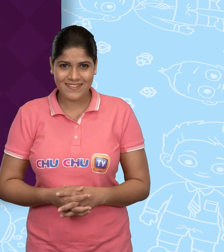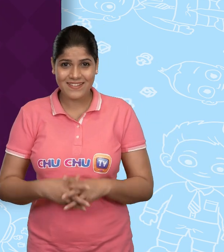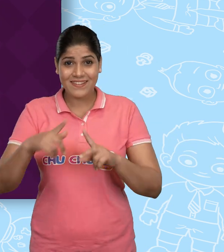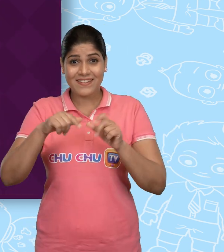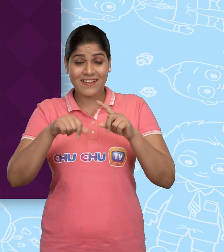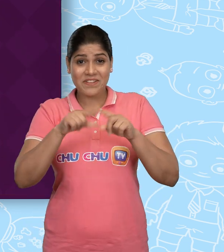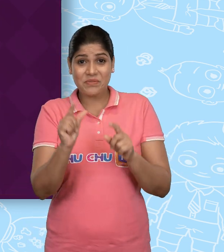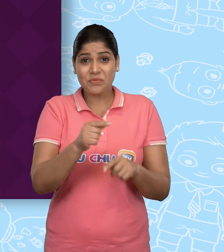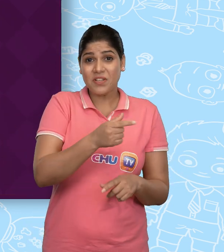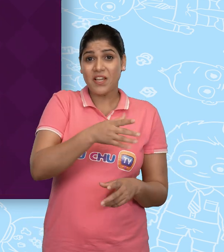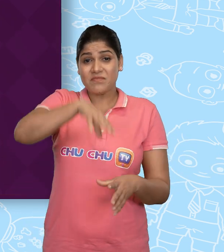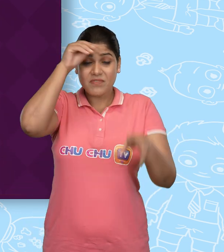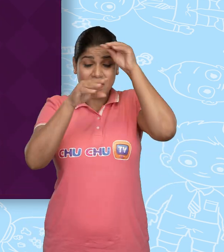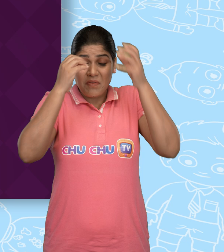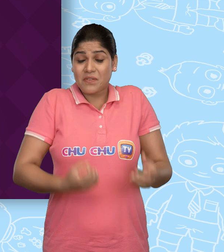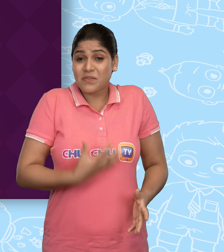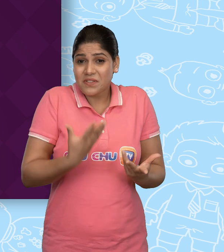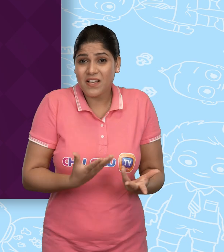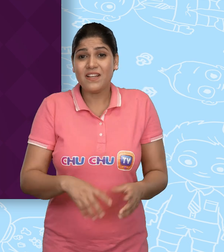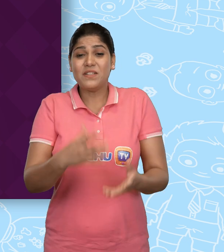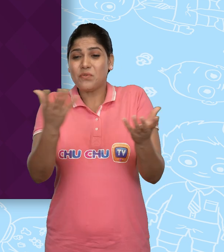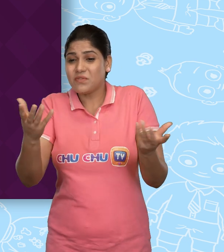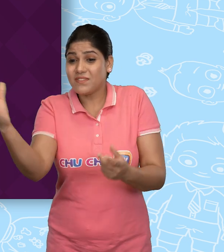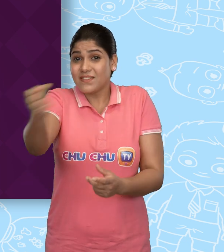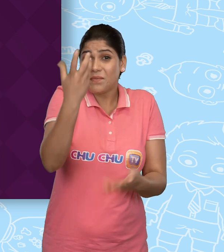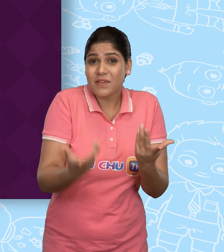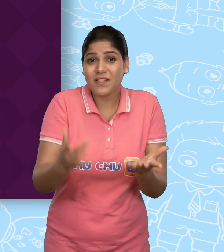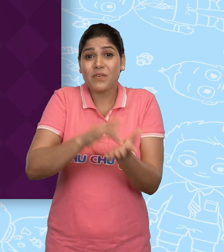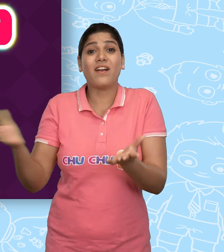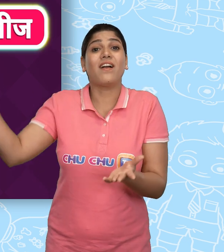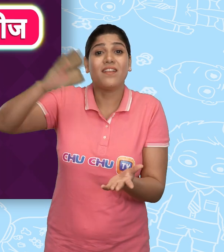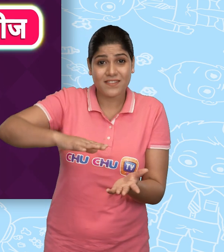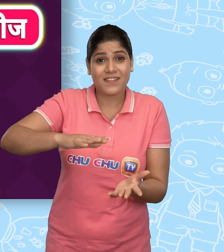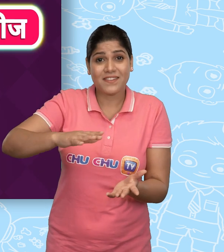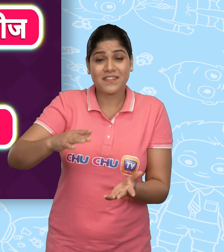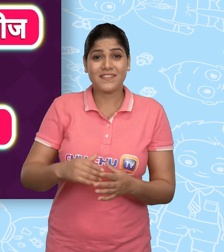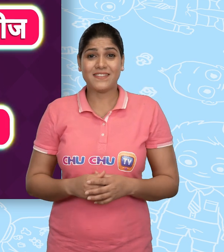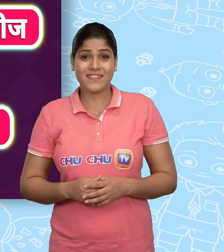Baby Taku was very happy to learn where the things he found had come from.